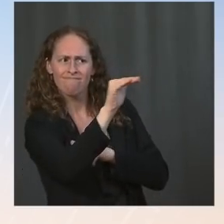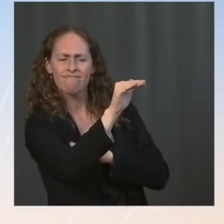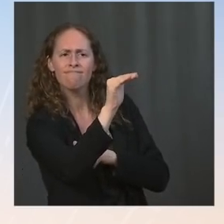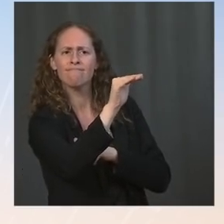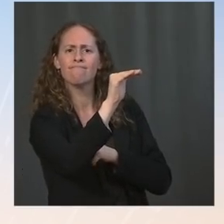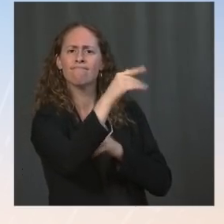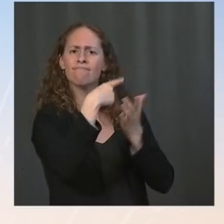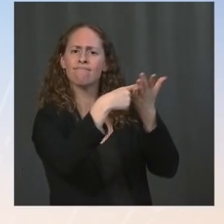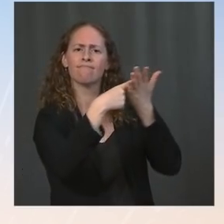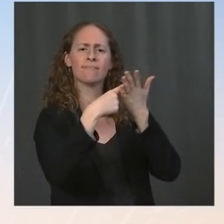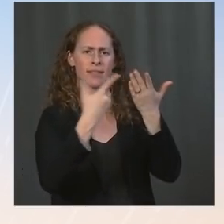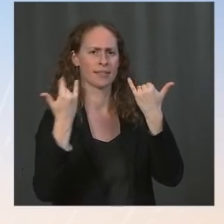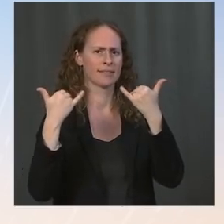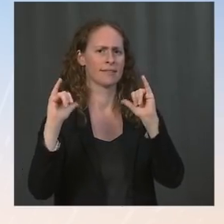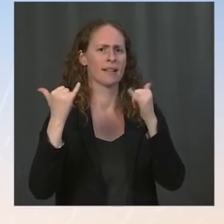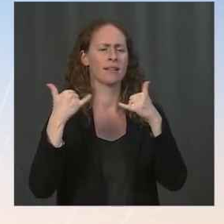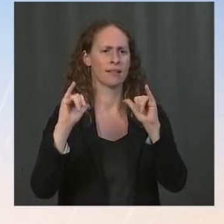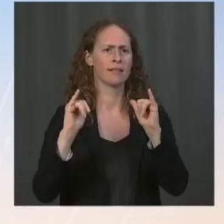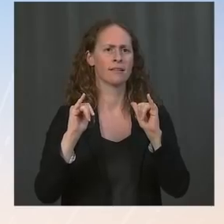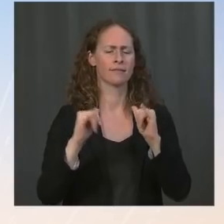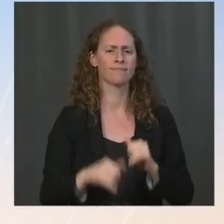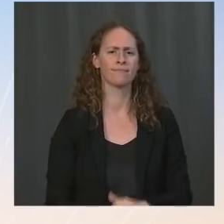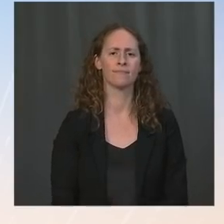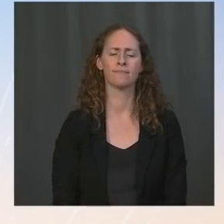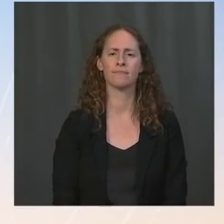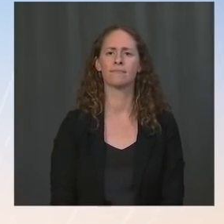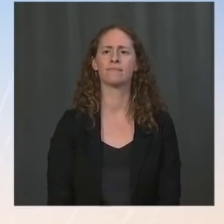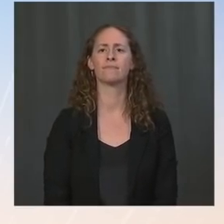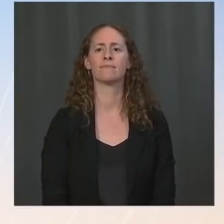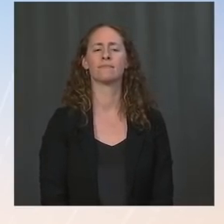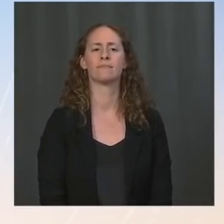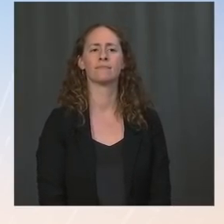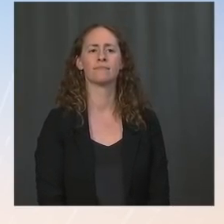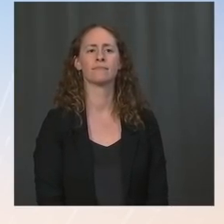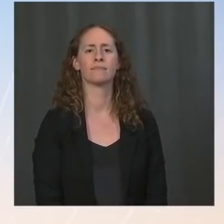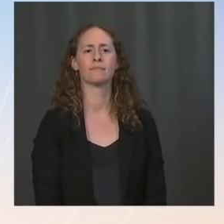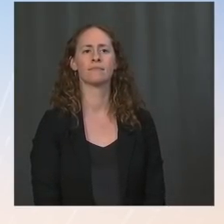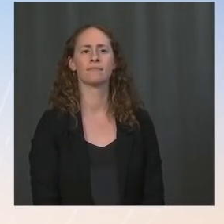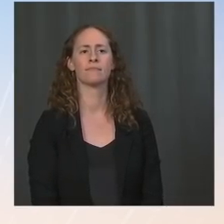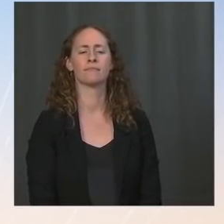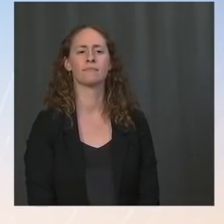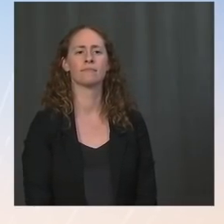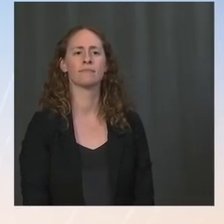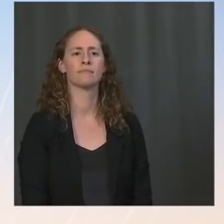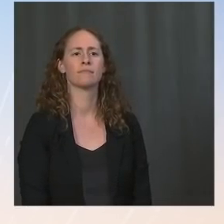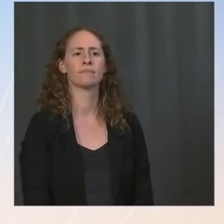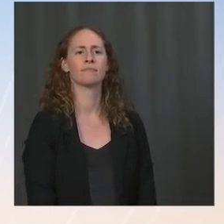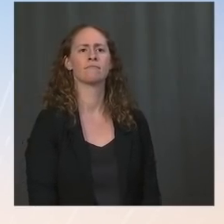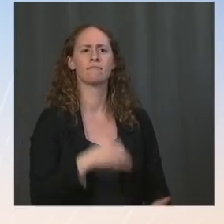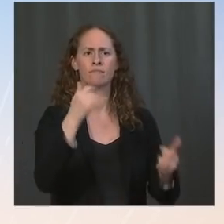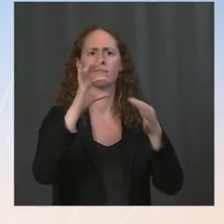closely with the Special Representative -- Special Presidential Envoy for Hostage Affairs and the Special Representative for Afghanistan Reconciliation.